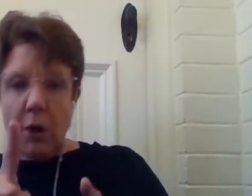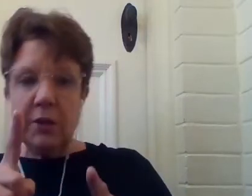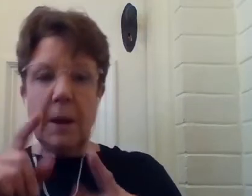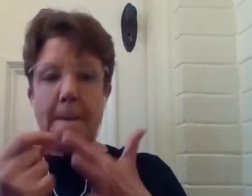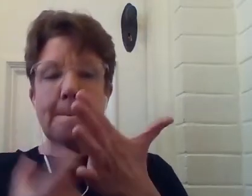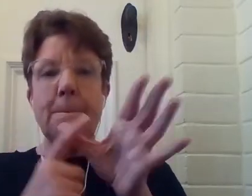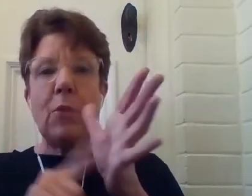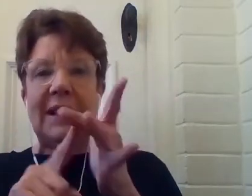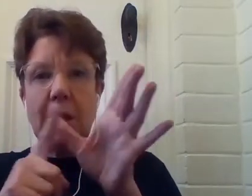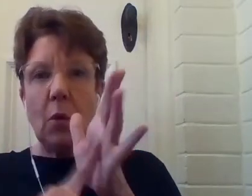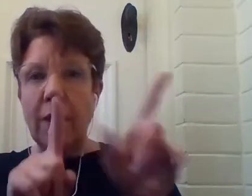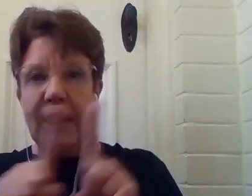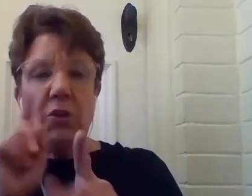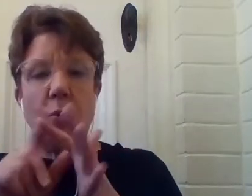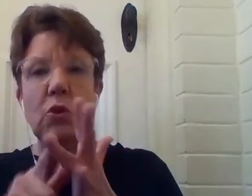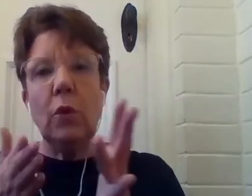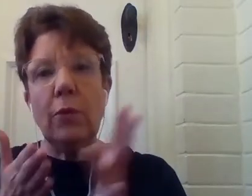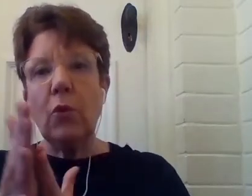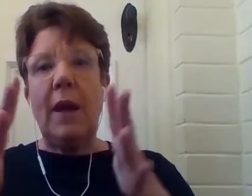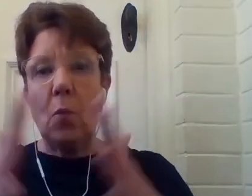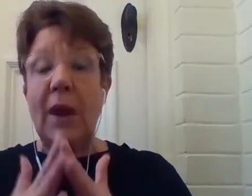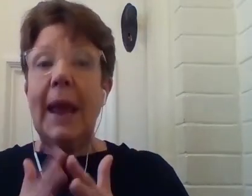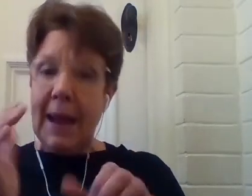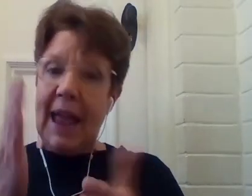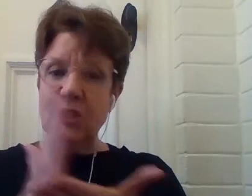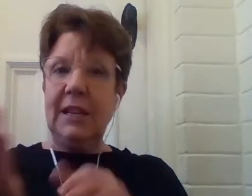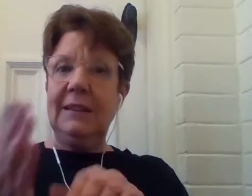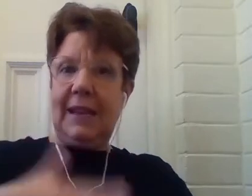making the time to do them. >> FRANCES: Great. That's super helpful